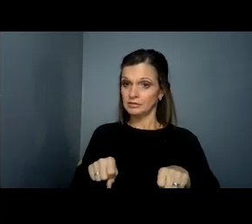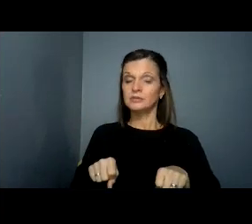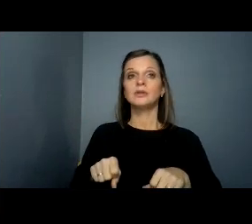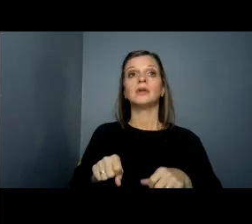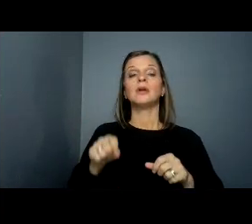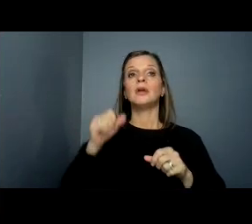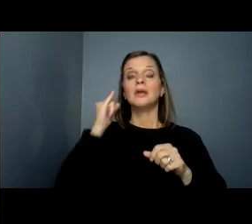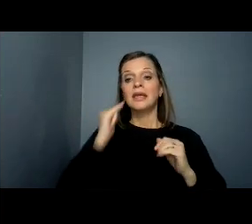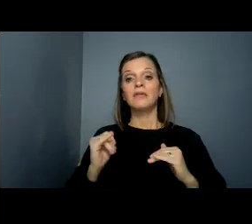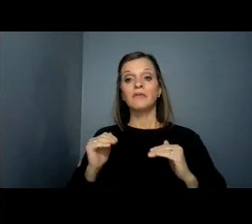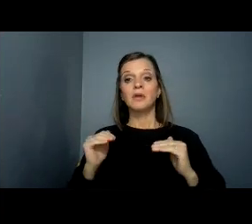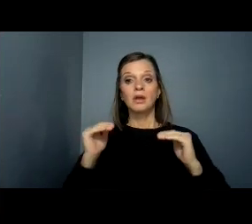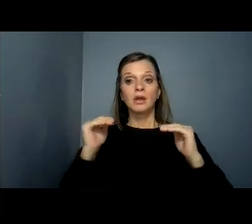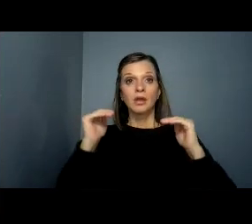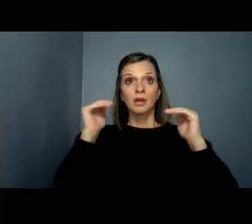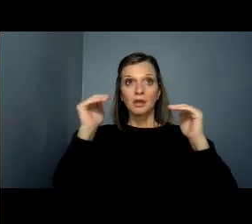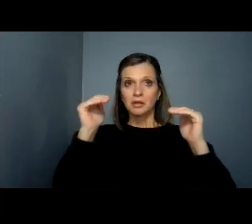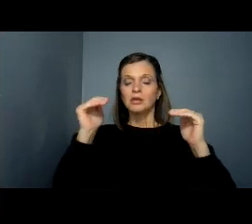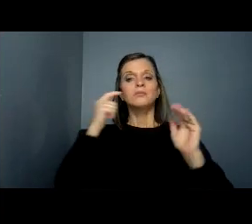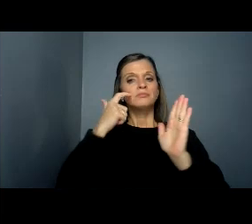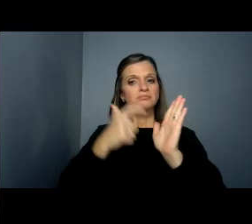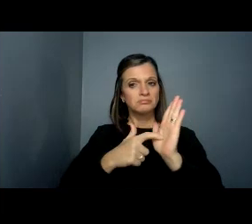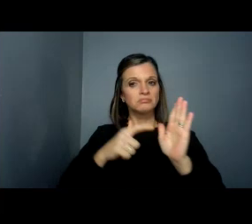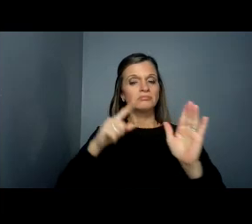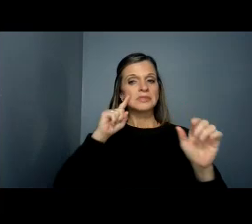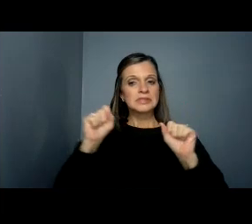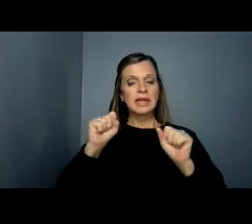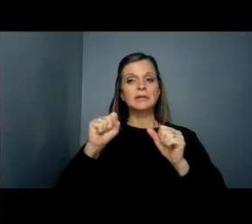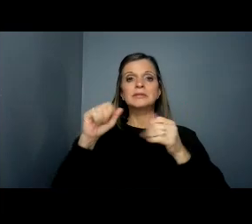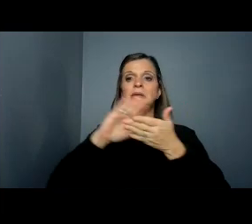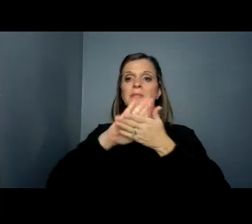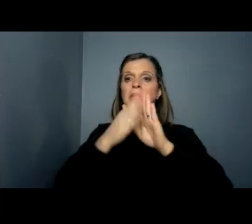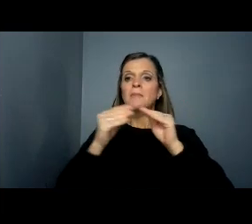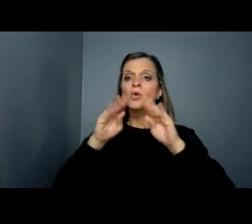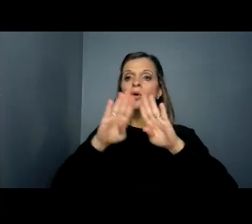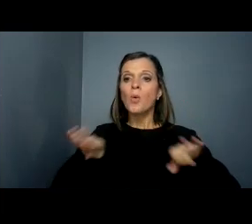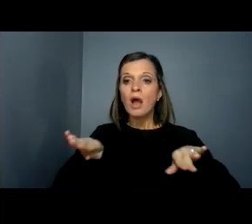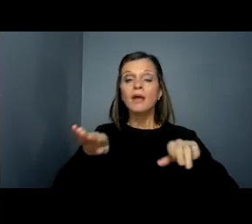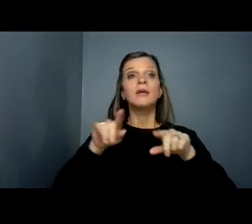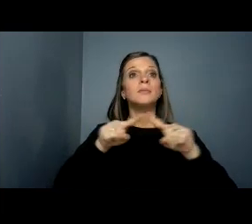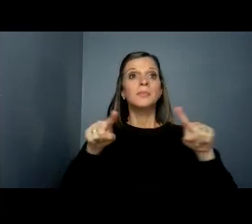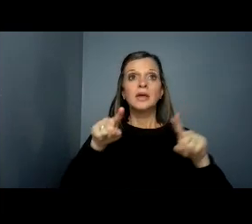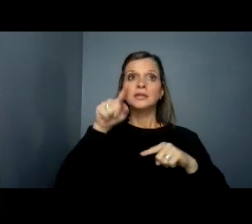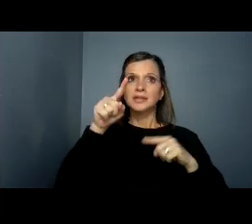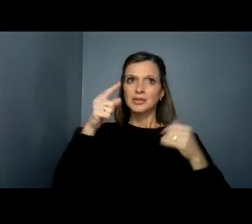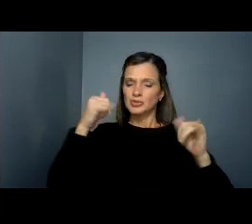you can see that the sounds get softer, but they are still down on the graph and then things like